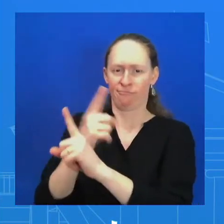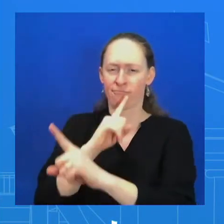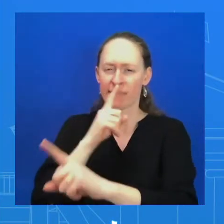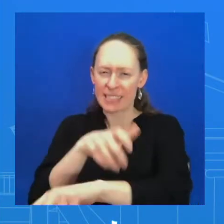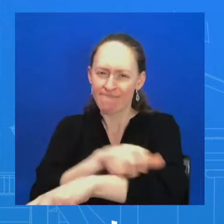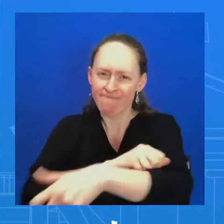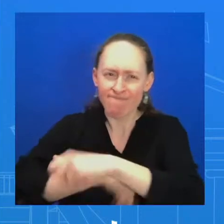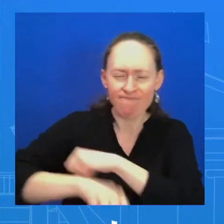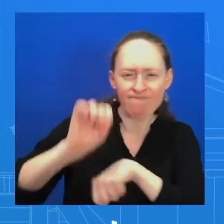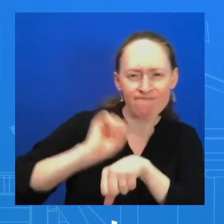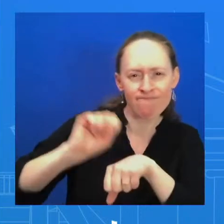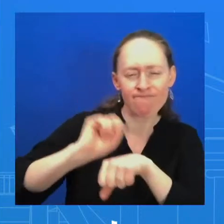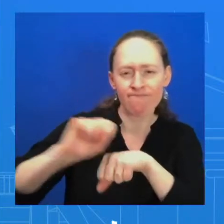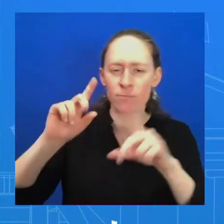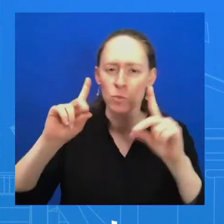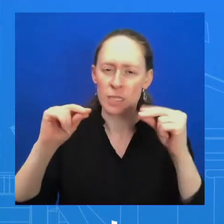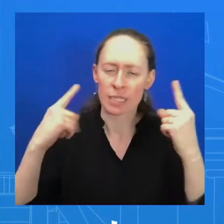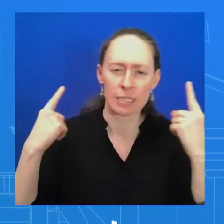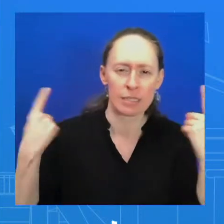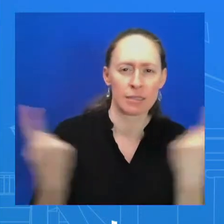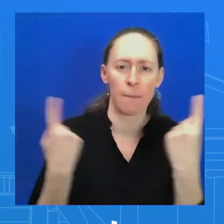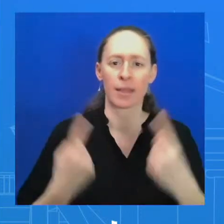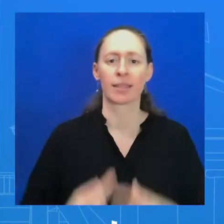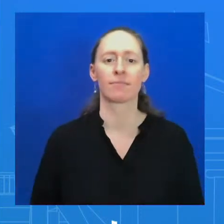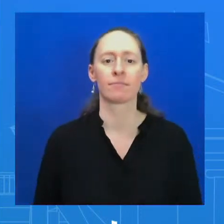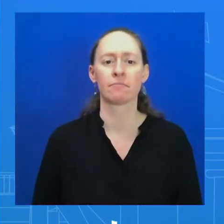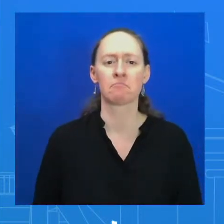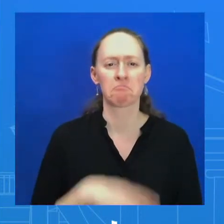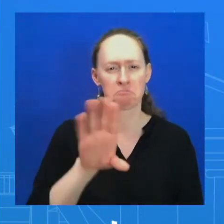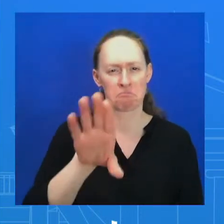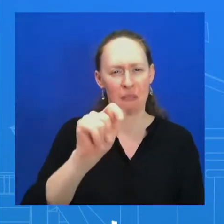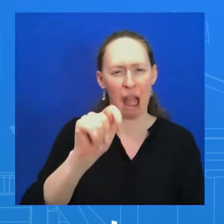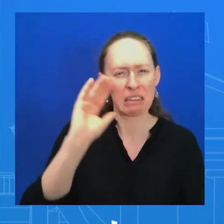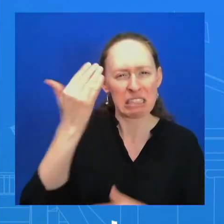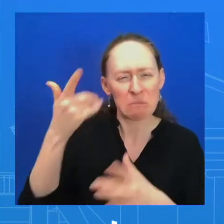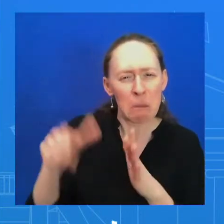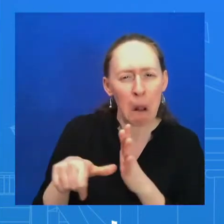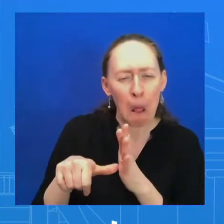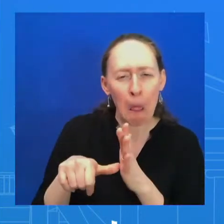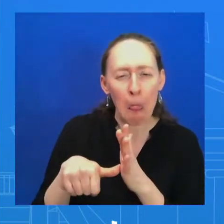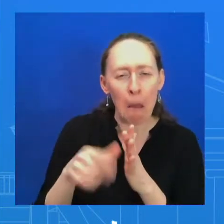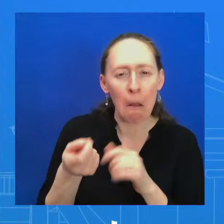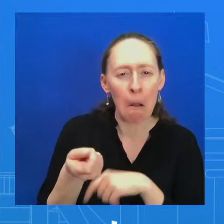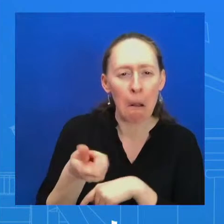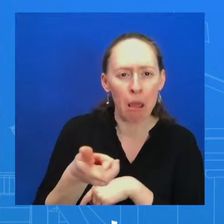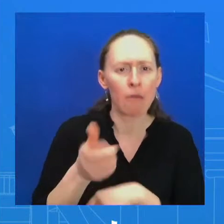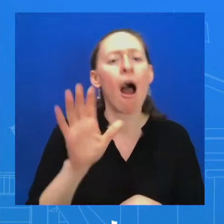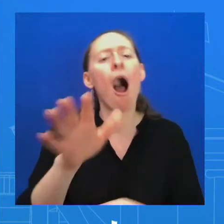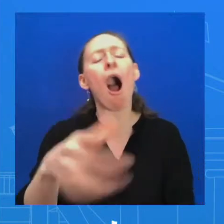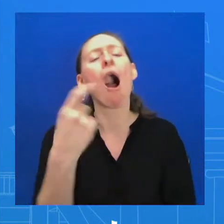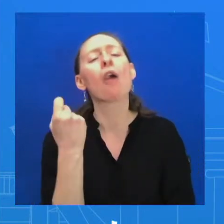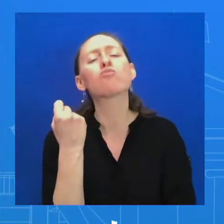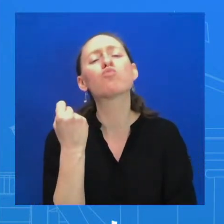I would put it together in that larger piece. Yes, it's a smaller piece of the -- of, obviously, the -- the larger initiative of what we're trying to do,